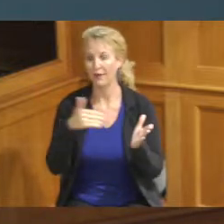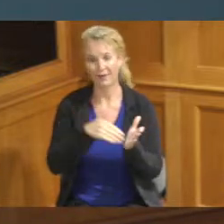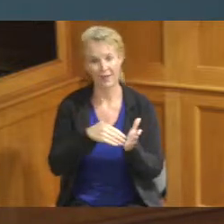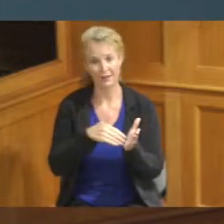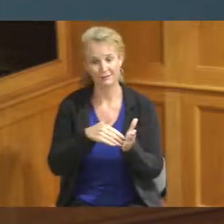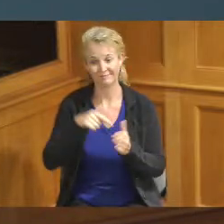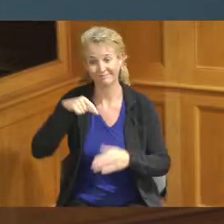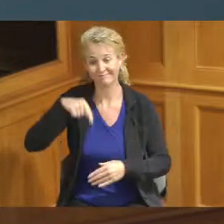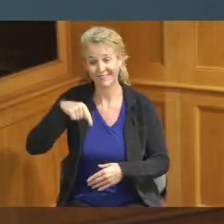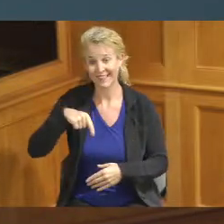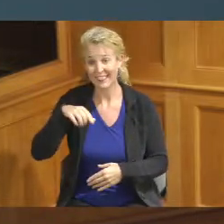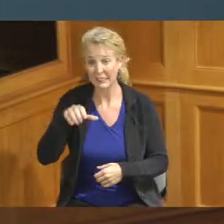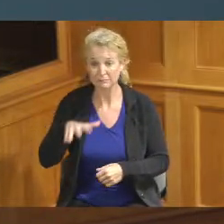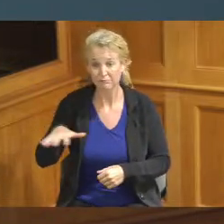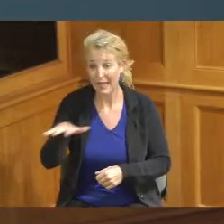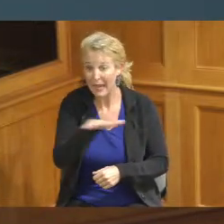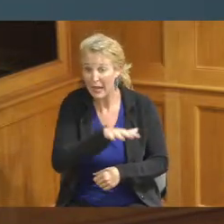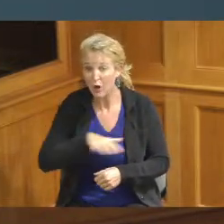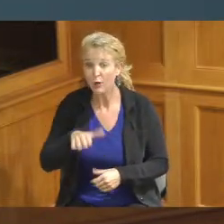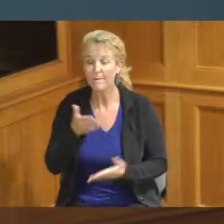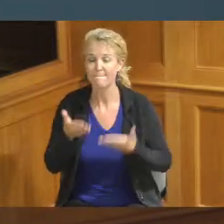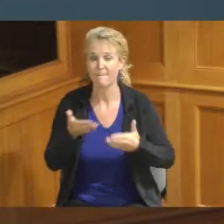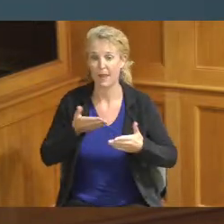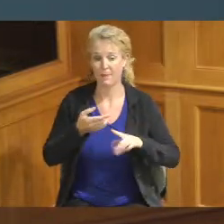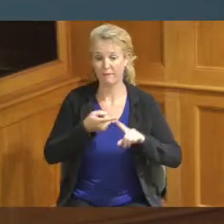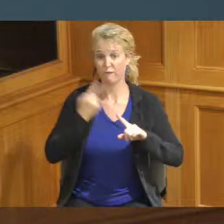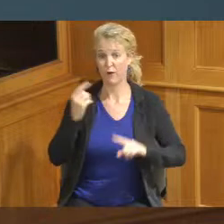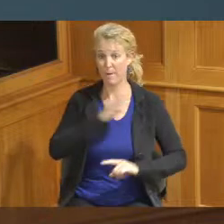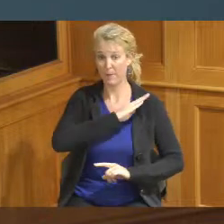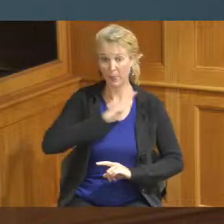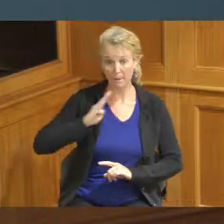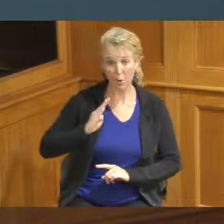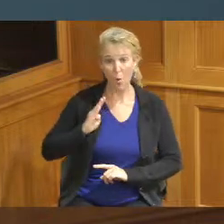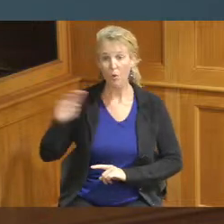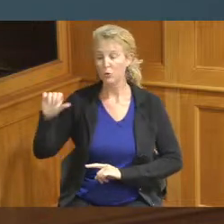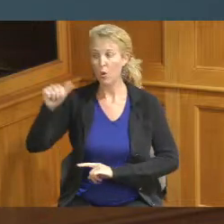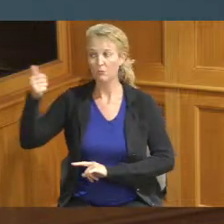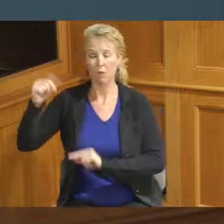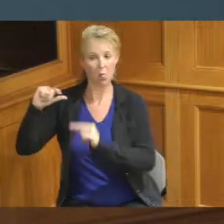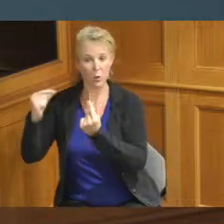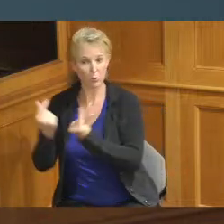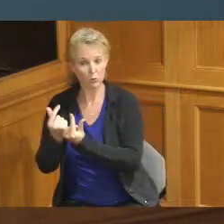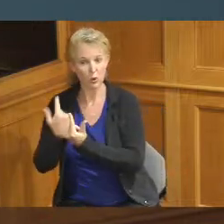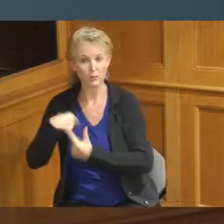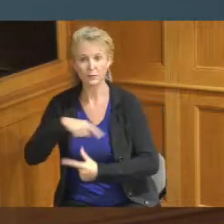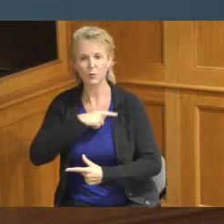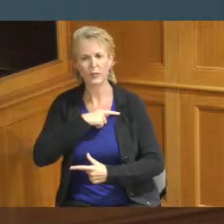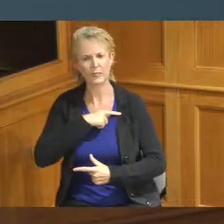County and region whether it's through the Board or through outside entities is taking some very